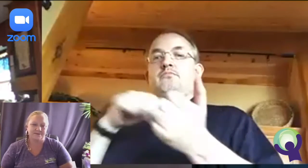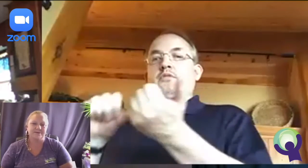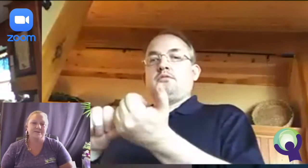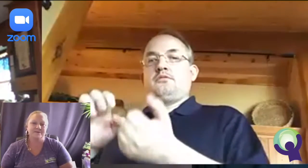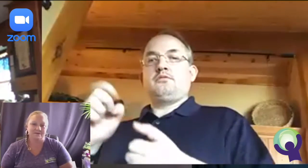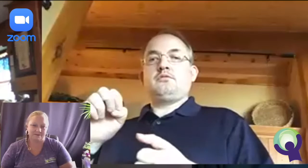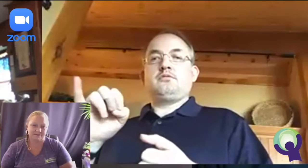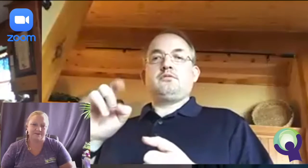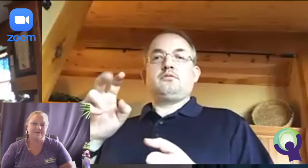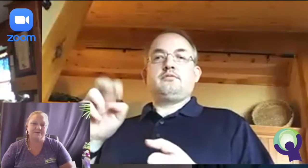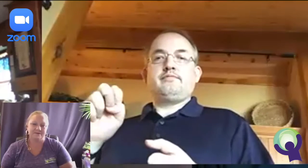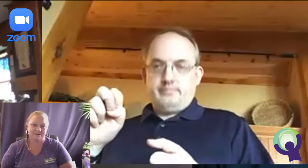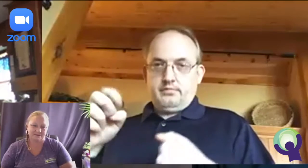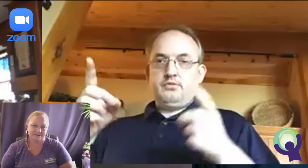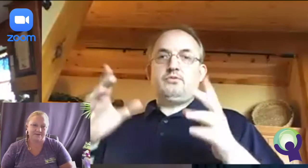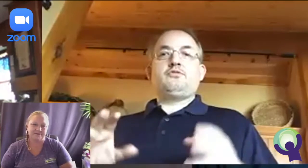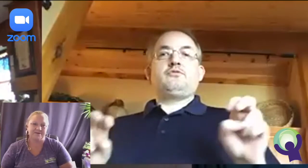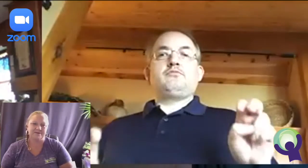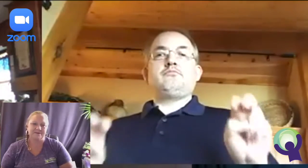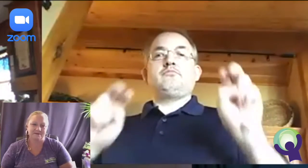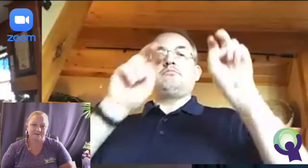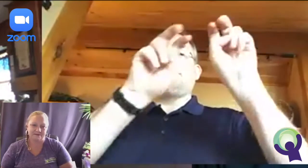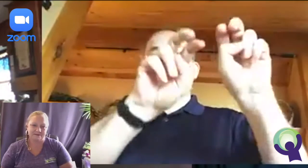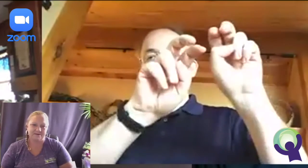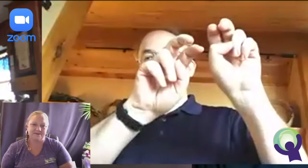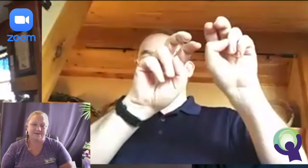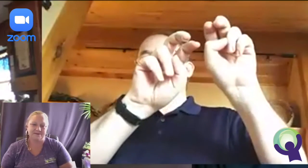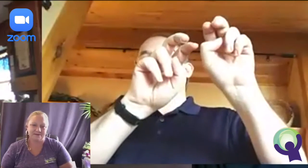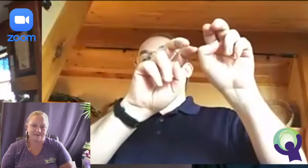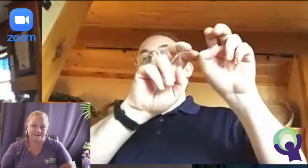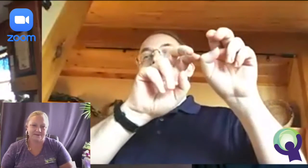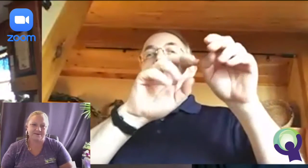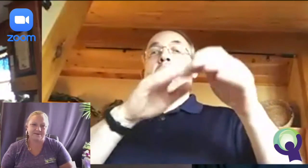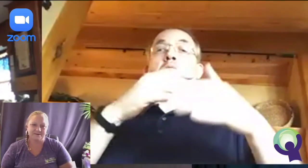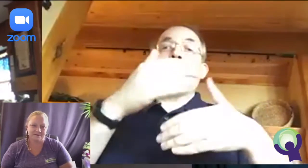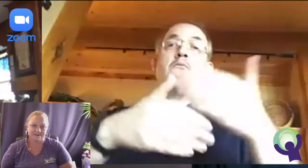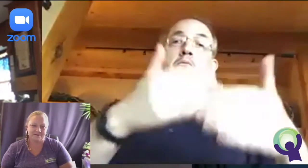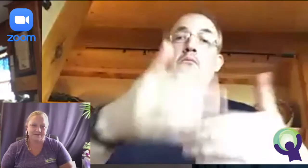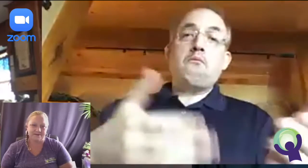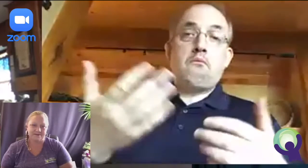life and so the executive director the assistant actually moved up to the executive director and I